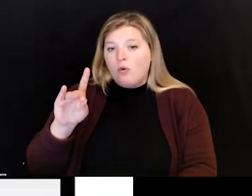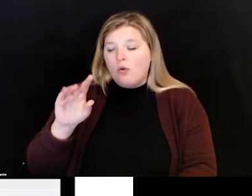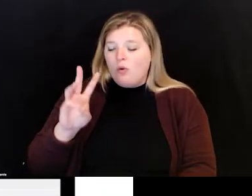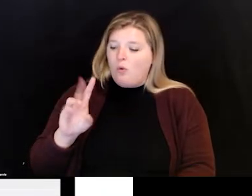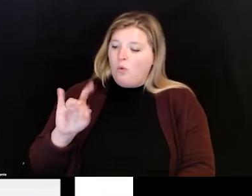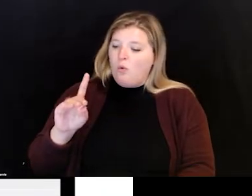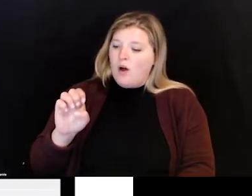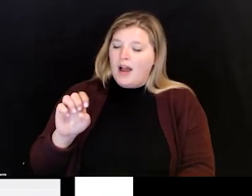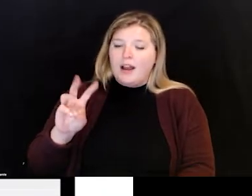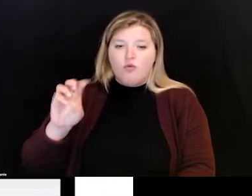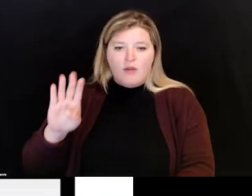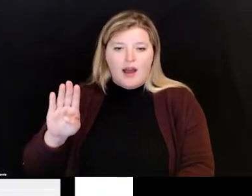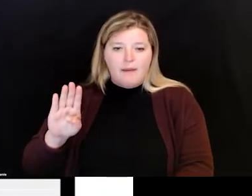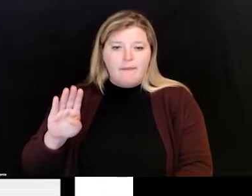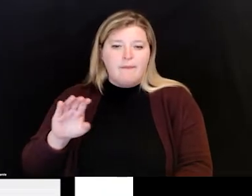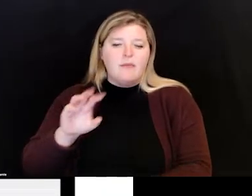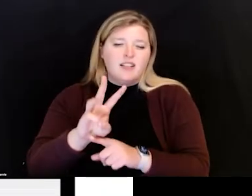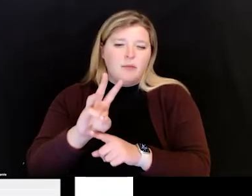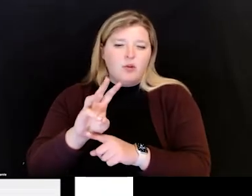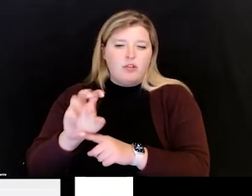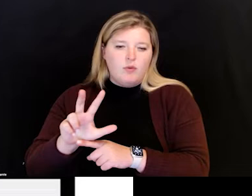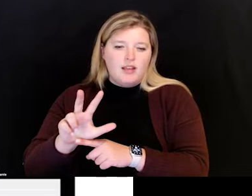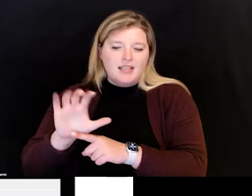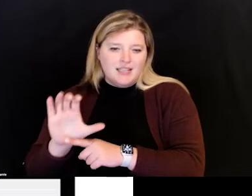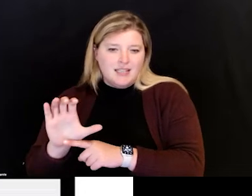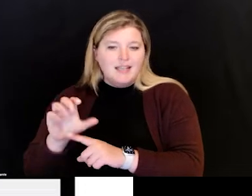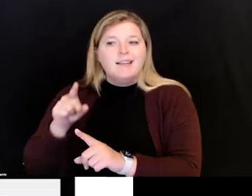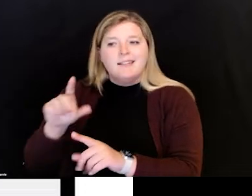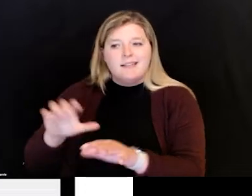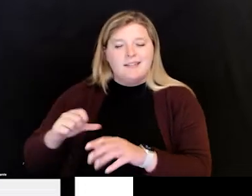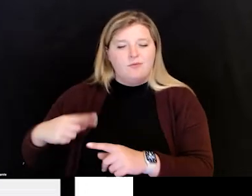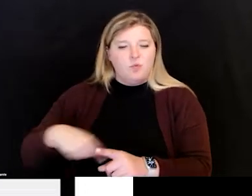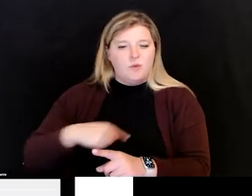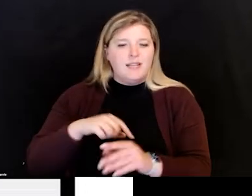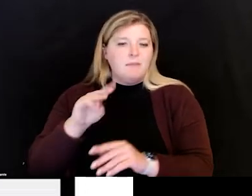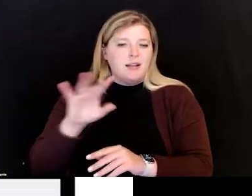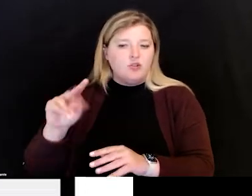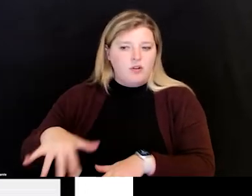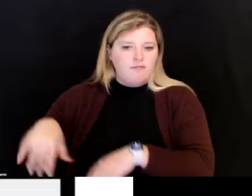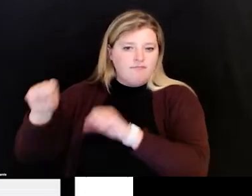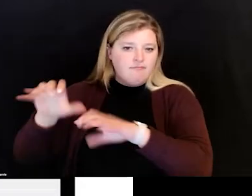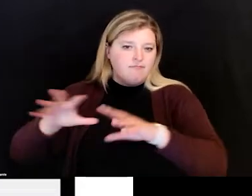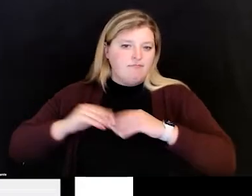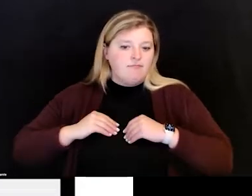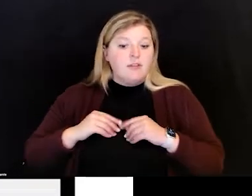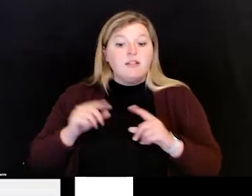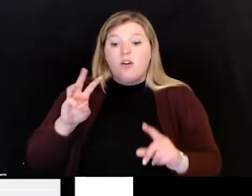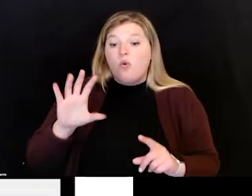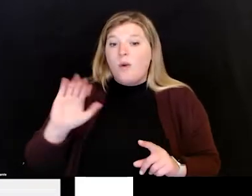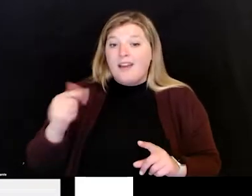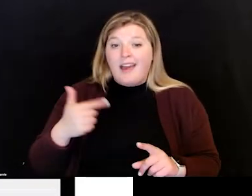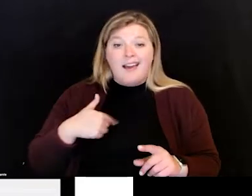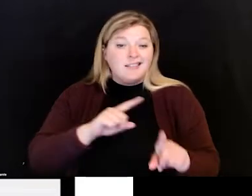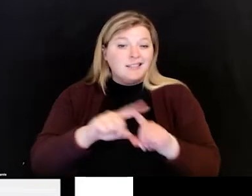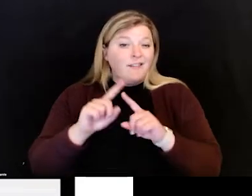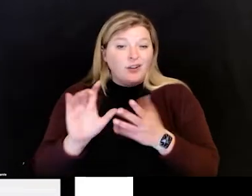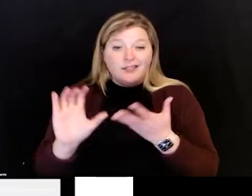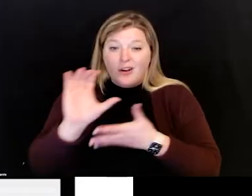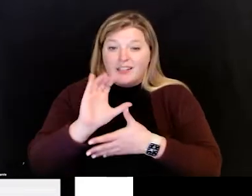that the state has adopted and mandates. The WCAG gives us measurable success criteria for a variety of things, including--